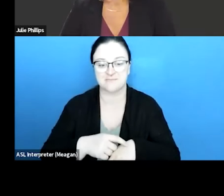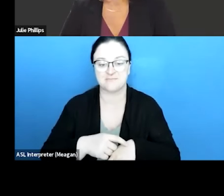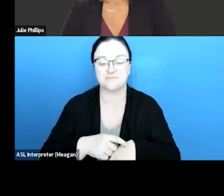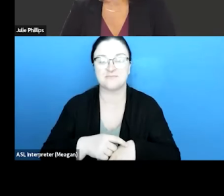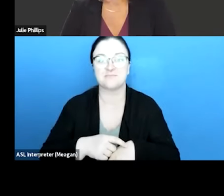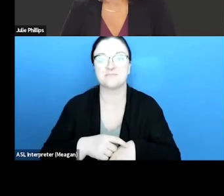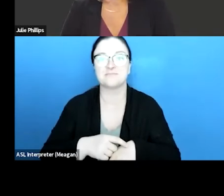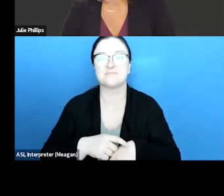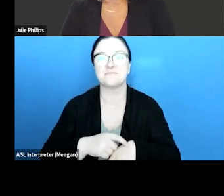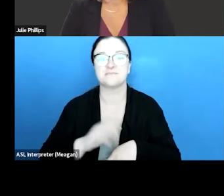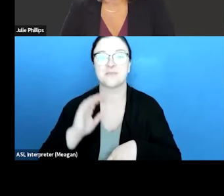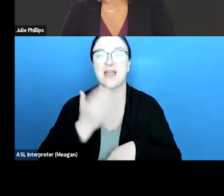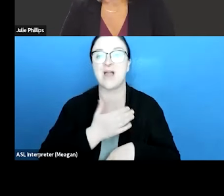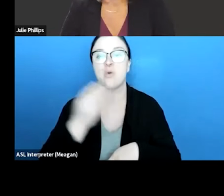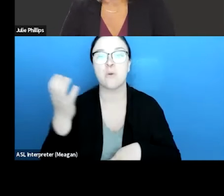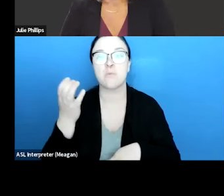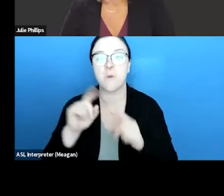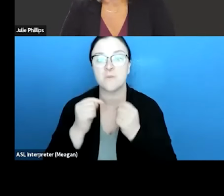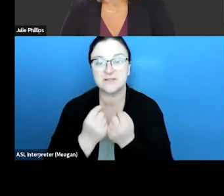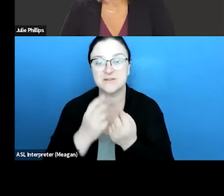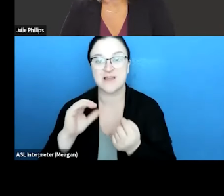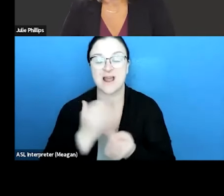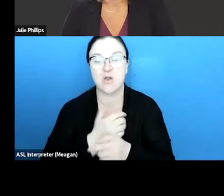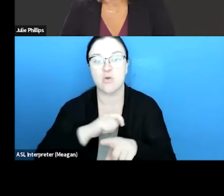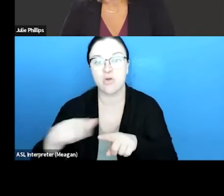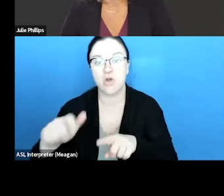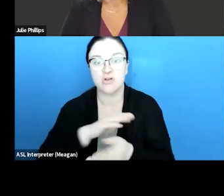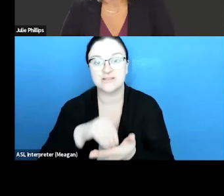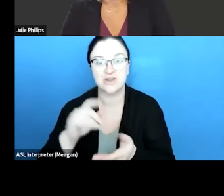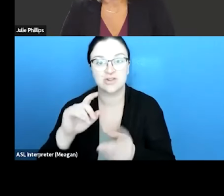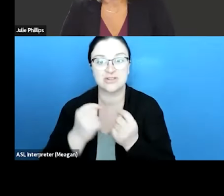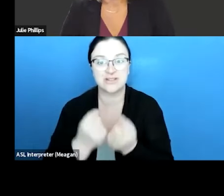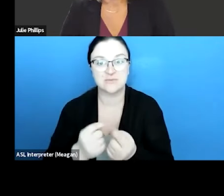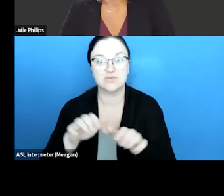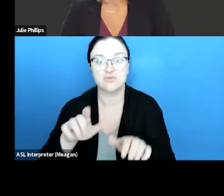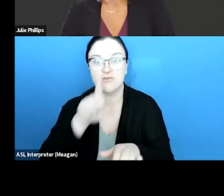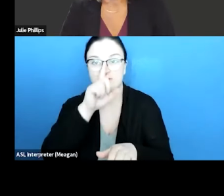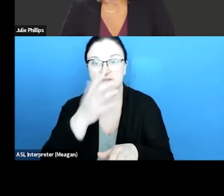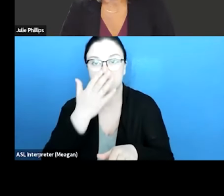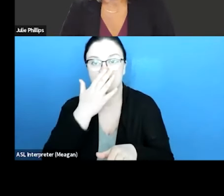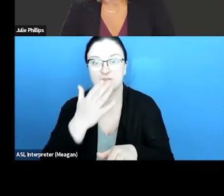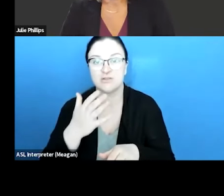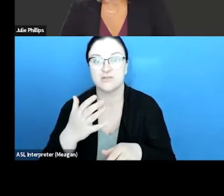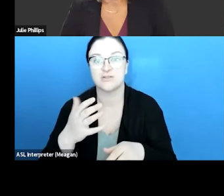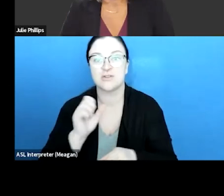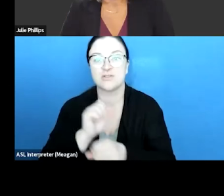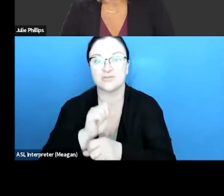Our mobile teams and our call center teams do a really good job of asking the right questions